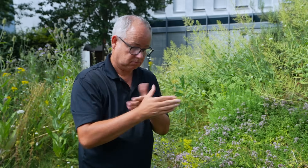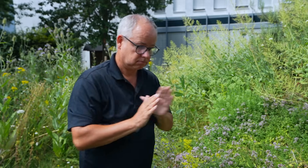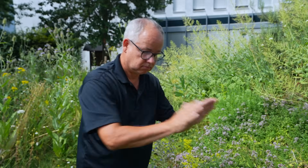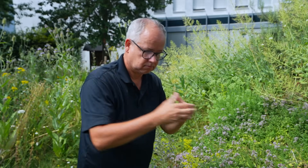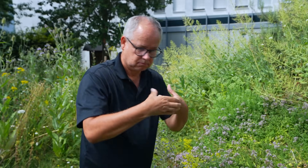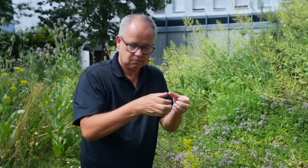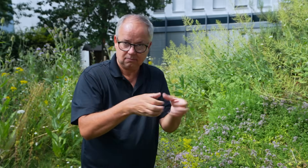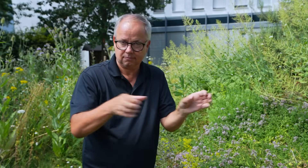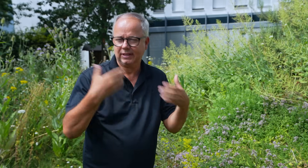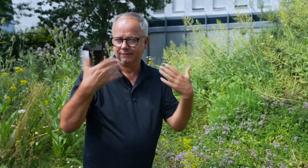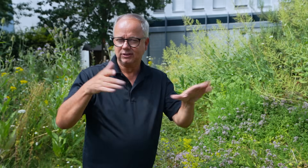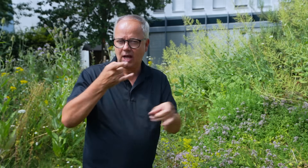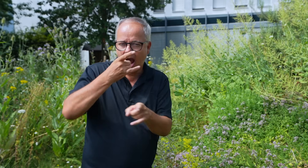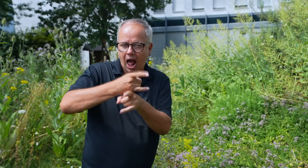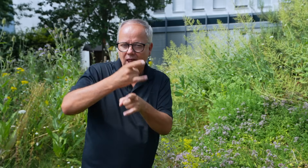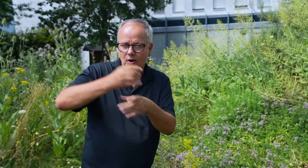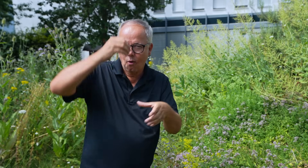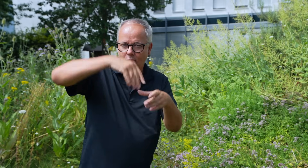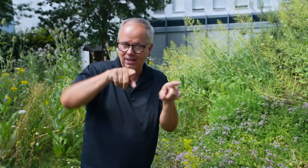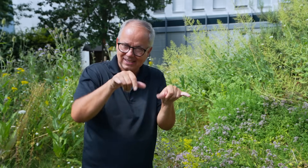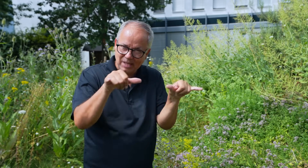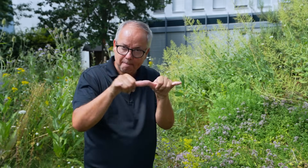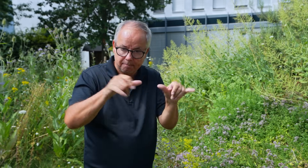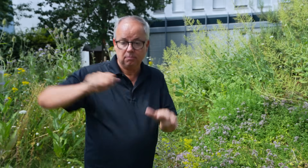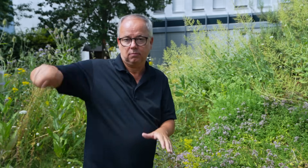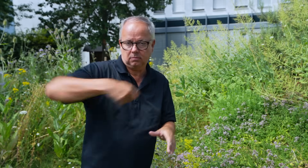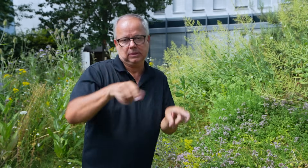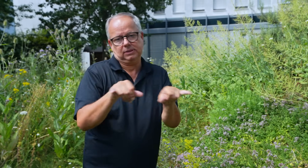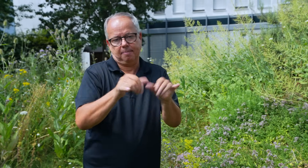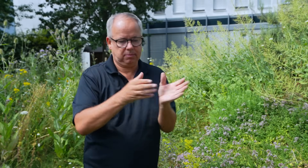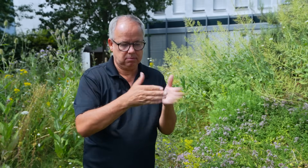I can preserve insects in alcohol jars for categorization.